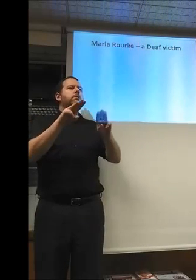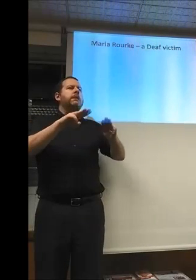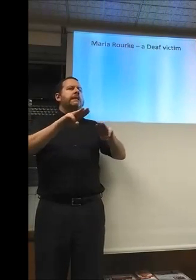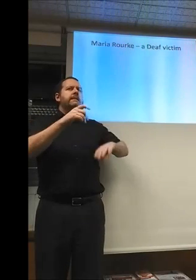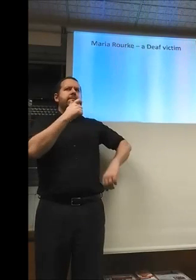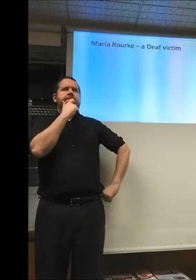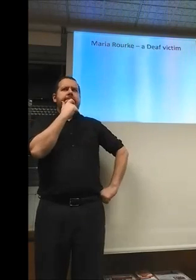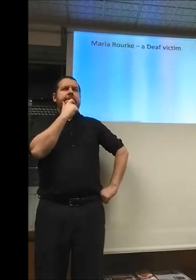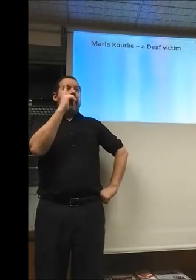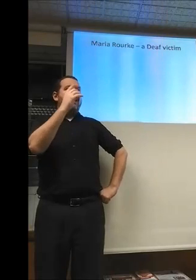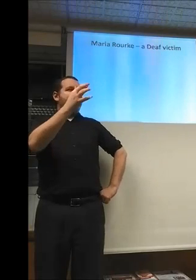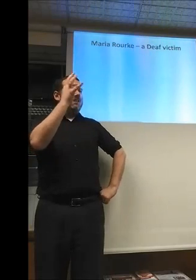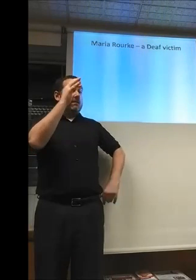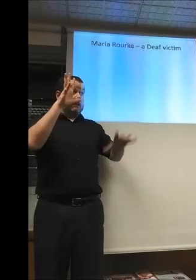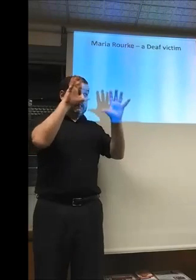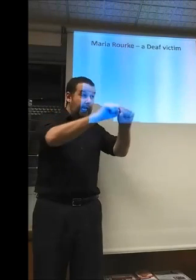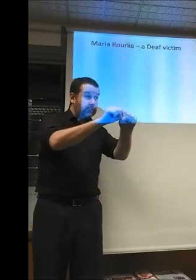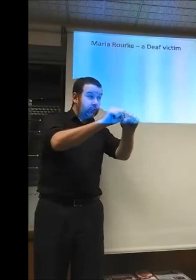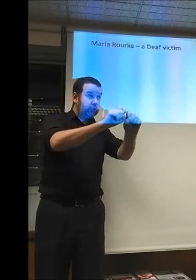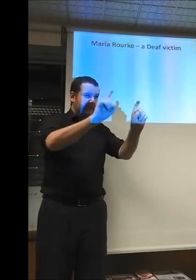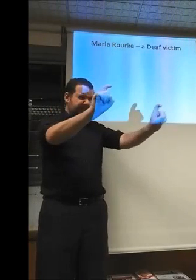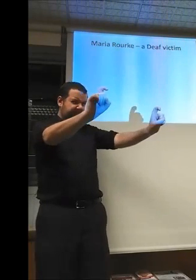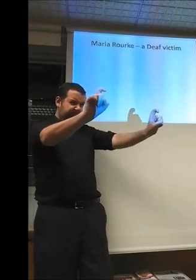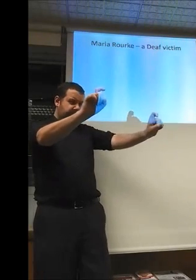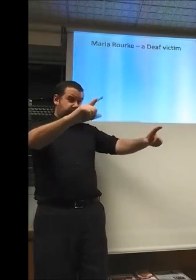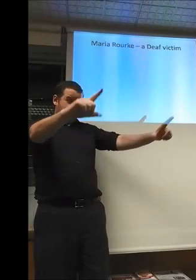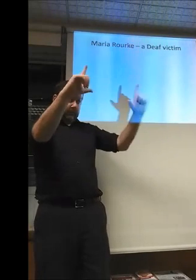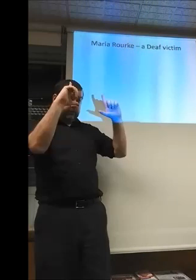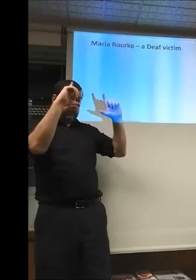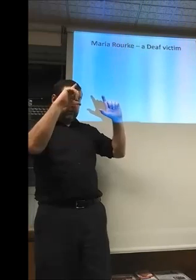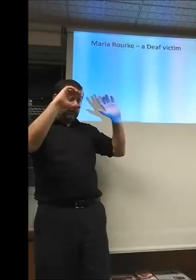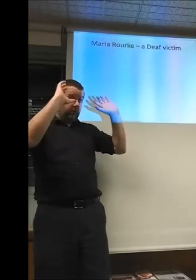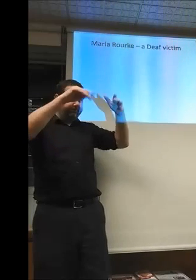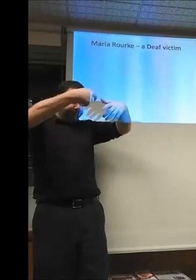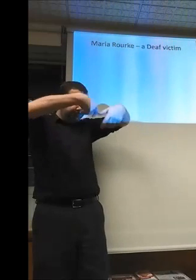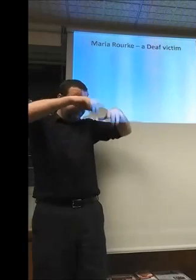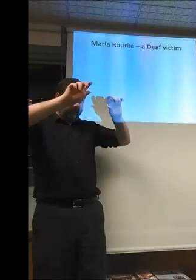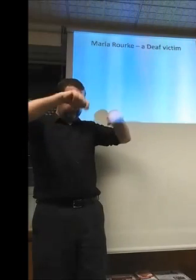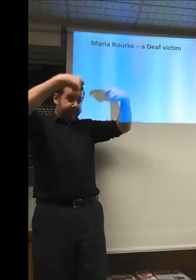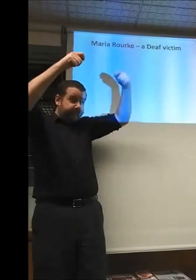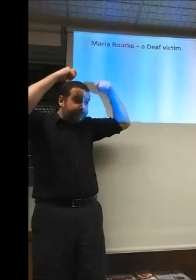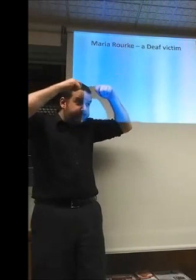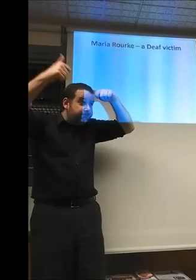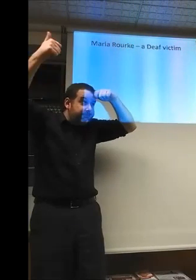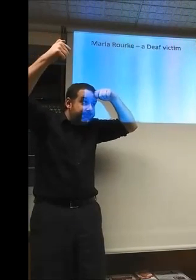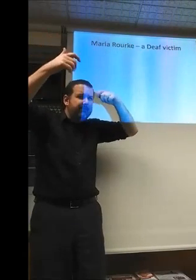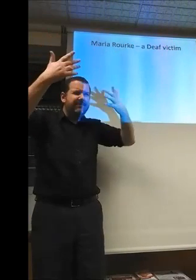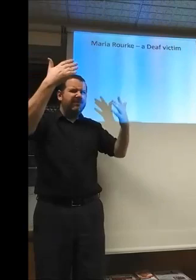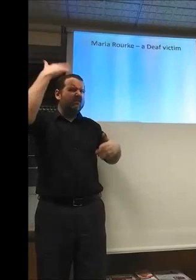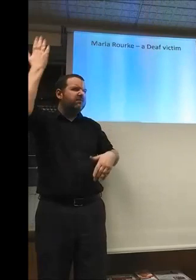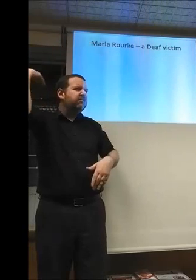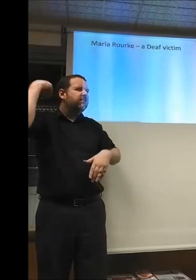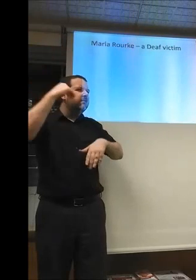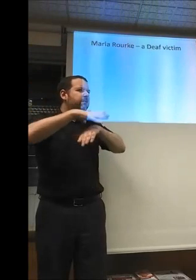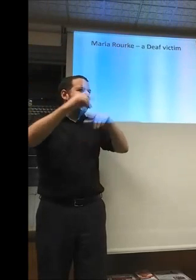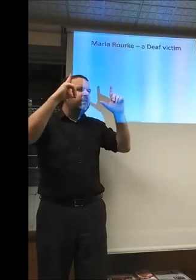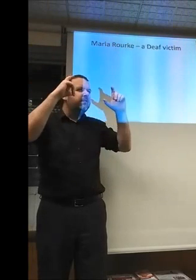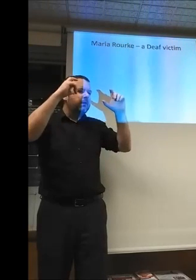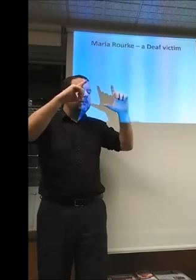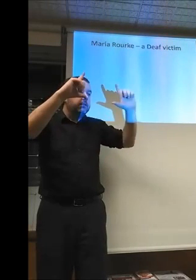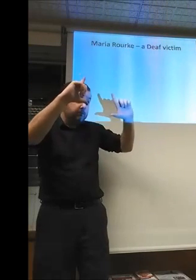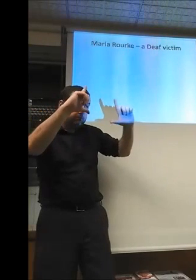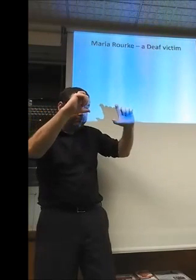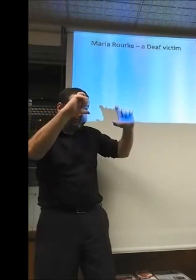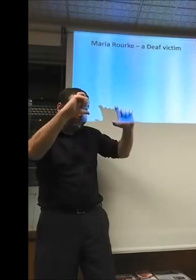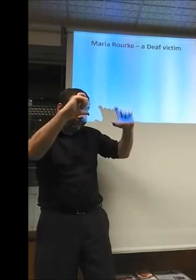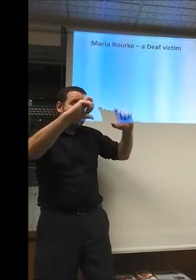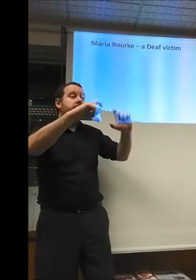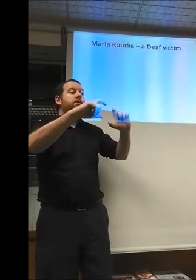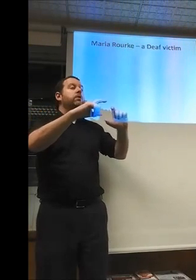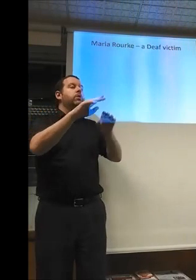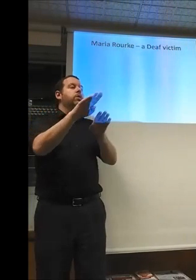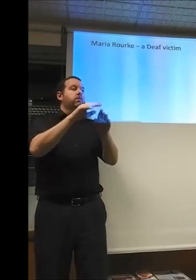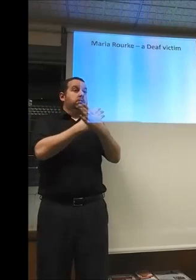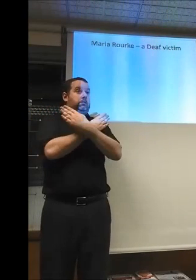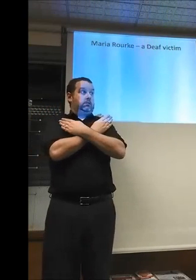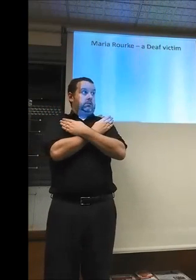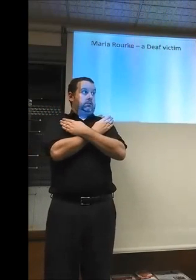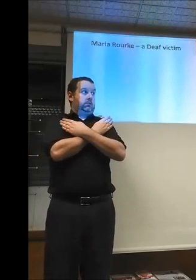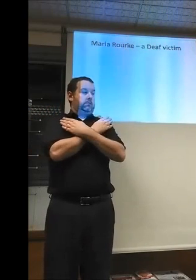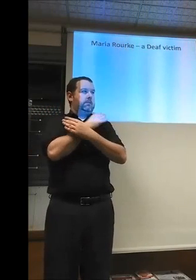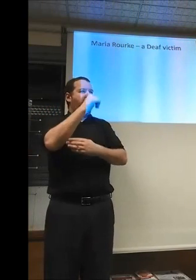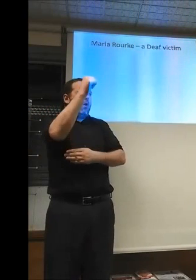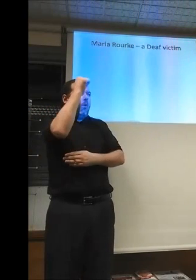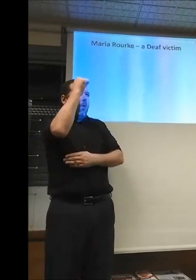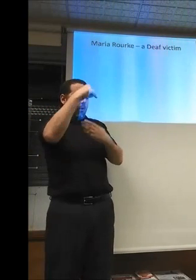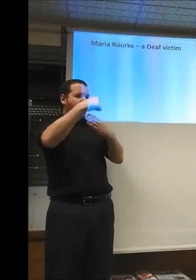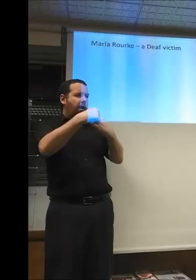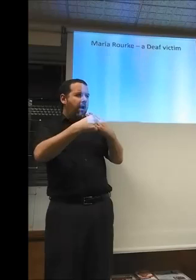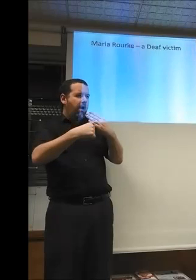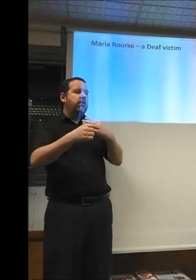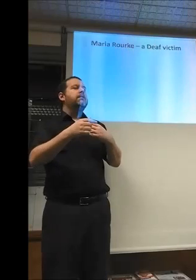gave that his job was to give out newspapers throughout the town.